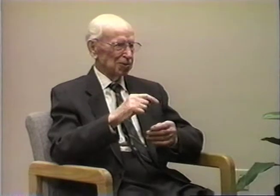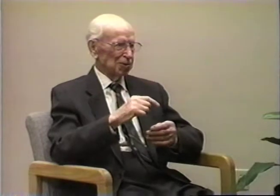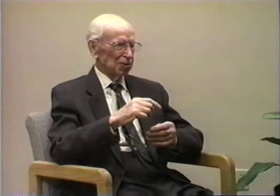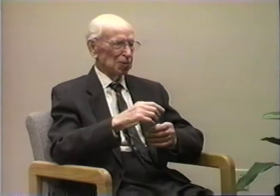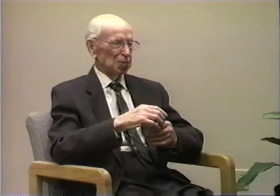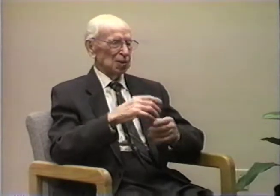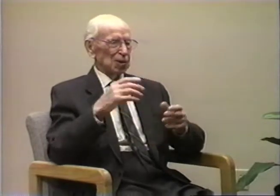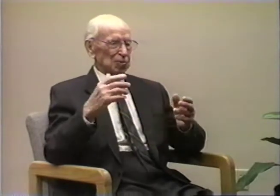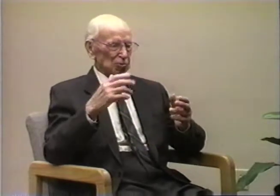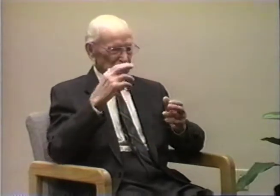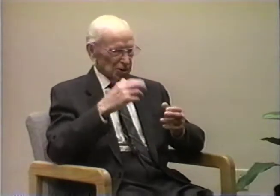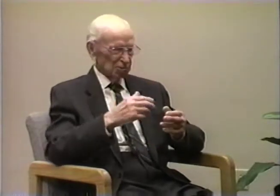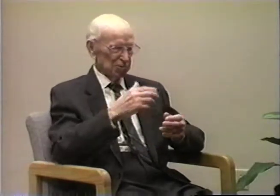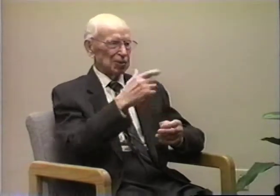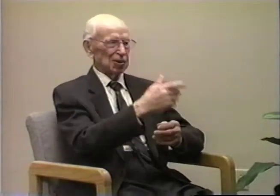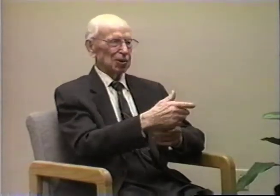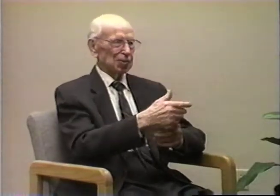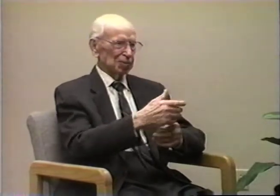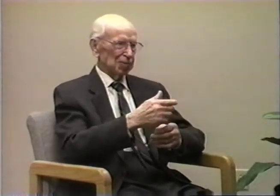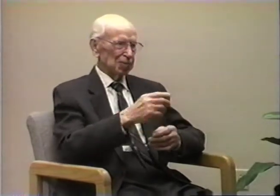and we were getting quite a few out to different people.